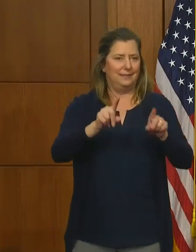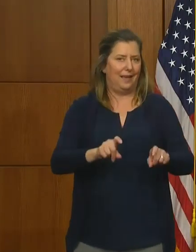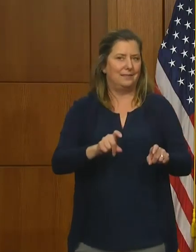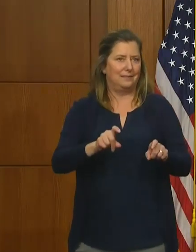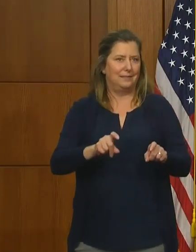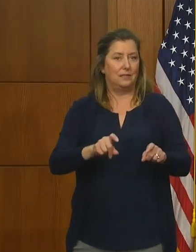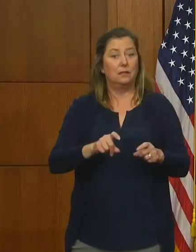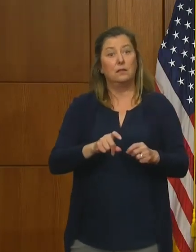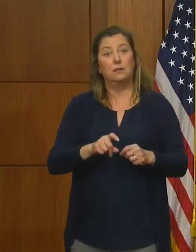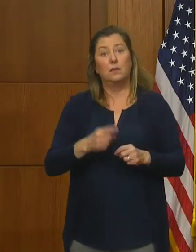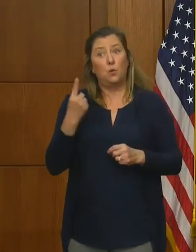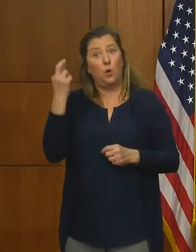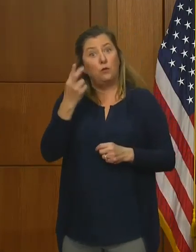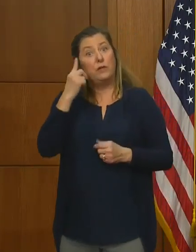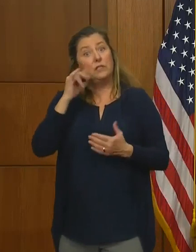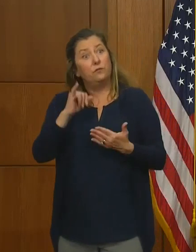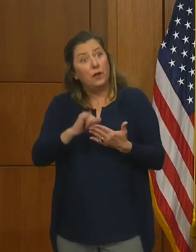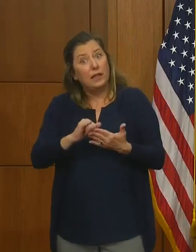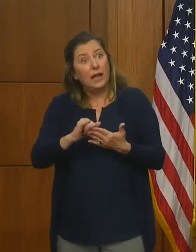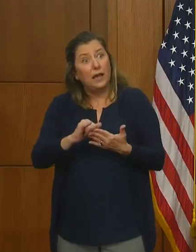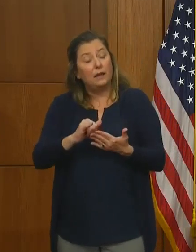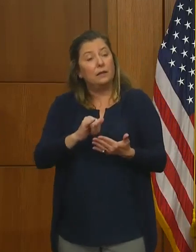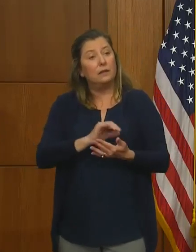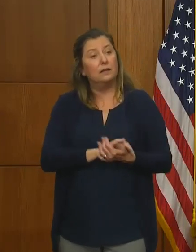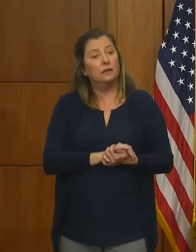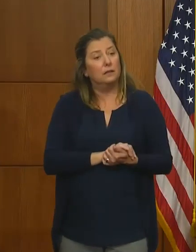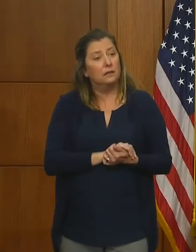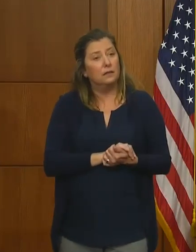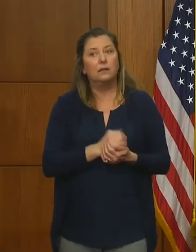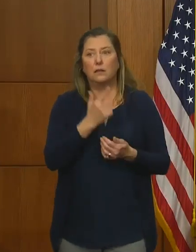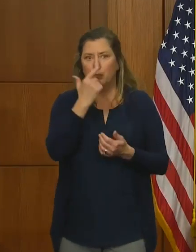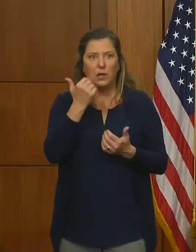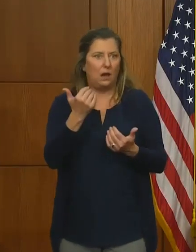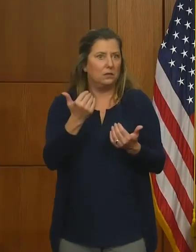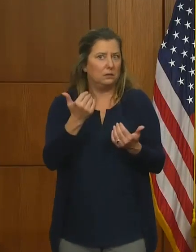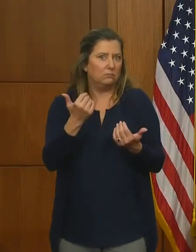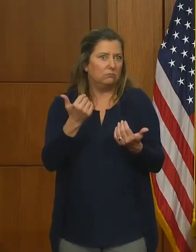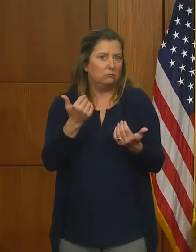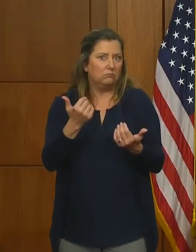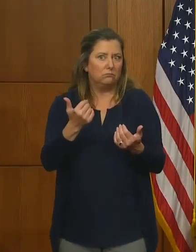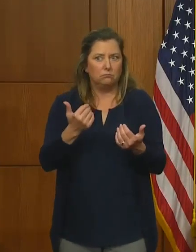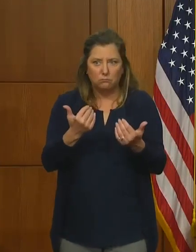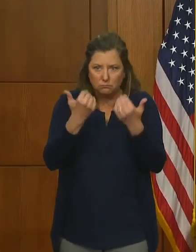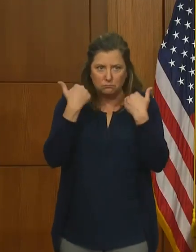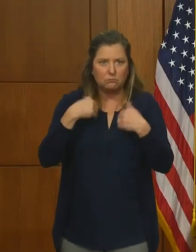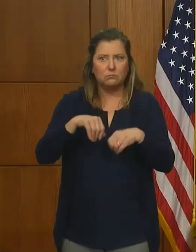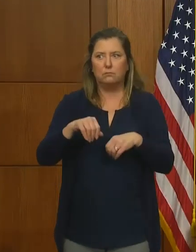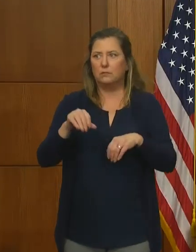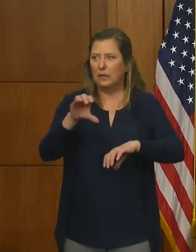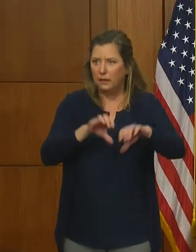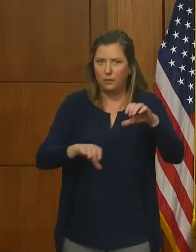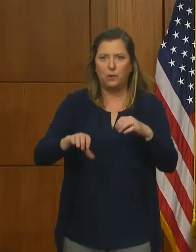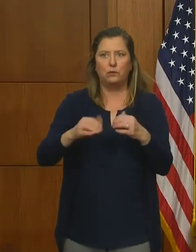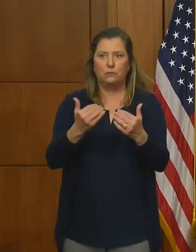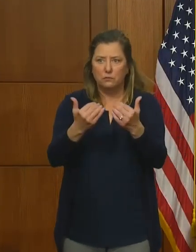HAD A DUPLICATE OF A DEAD LOOK AHEAD AT ADDITIONAL TEST. IN ONE OF THE RATIONALES IS